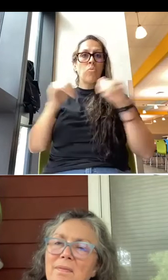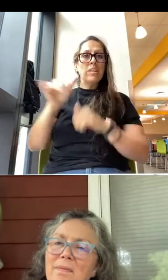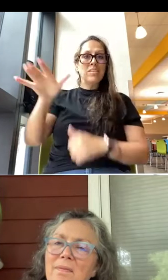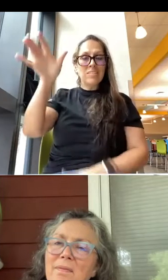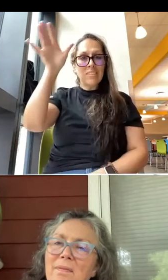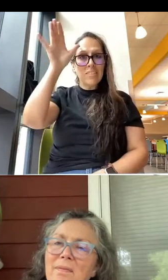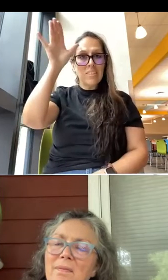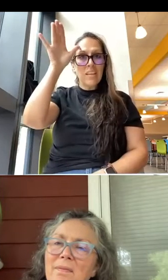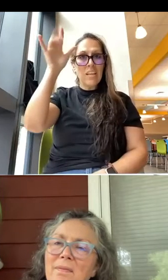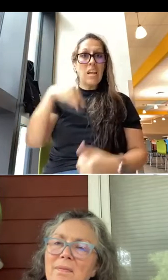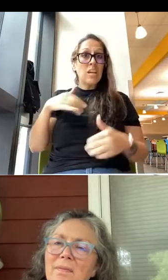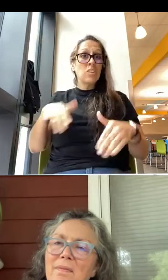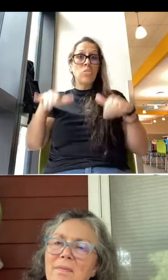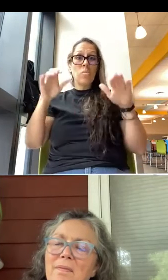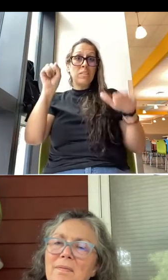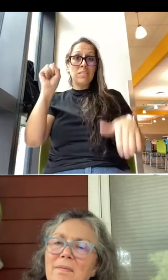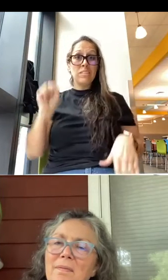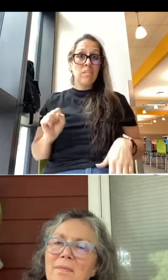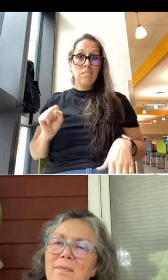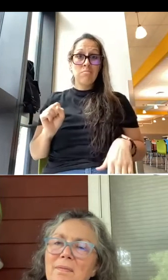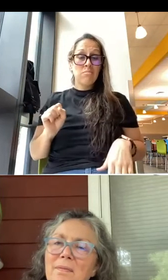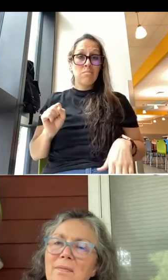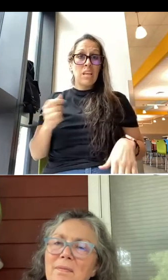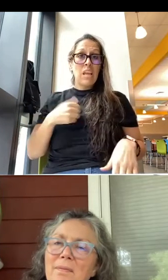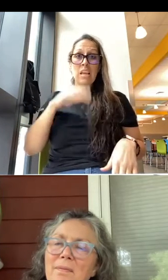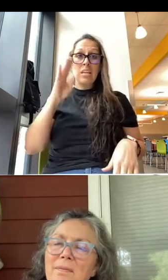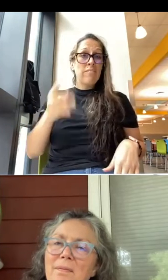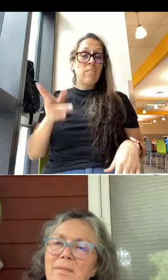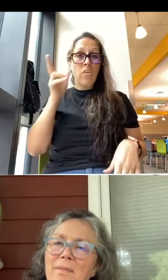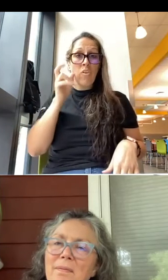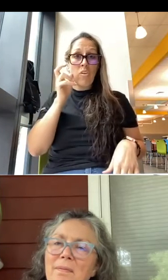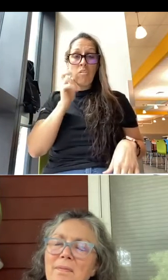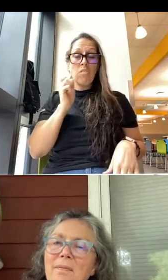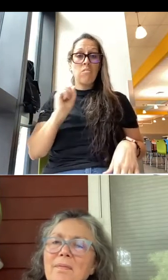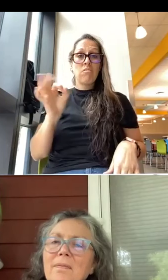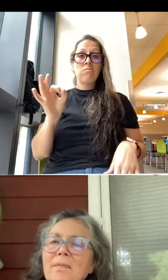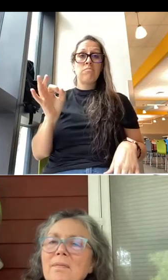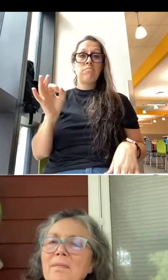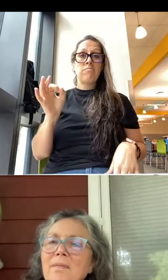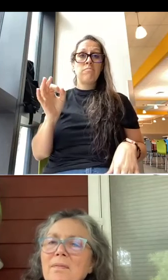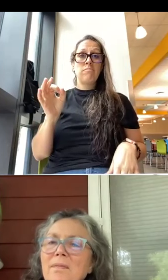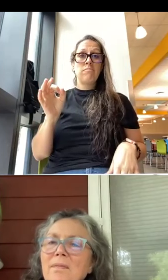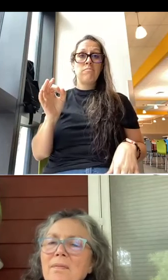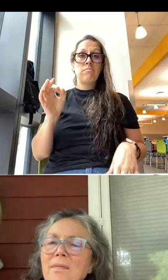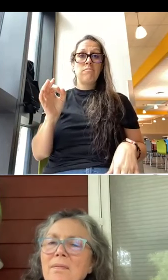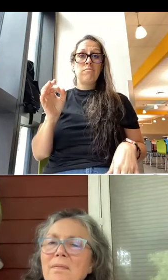I grew up in the South and I never heard of, um, you know, Chinese-American.